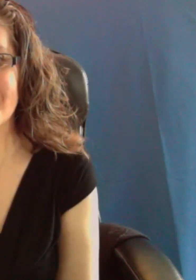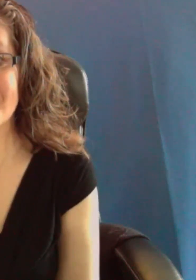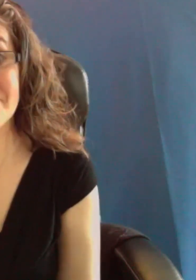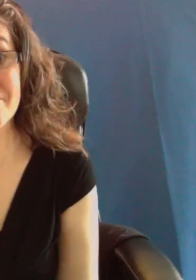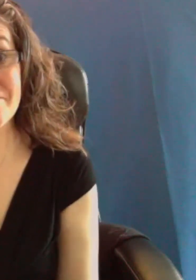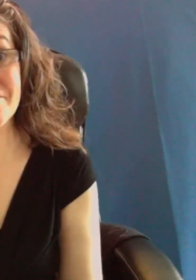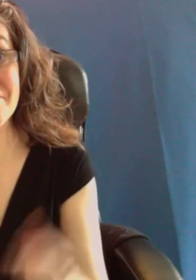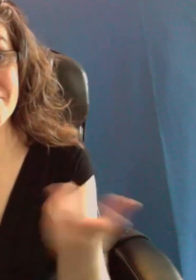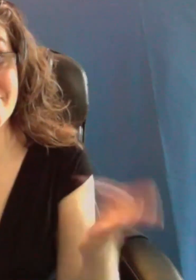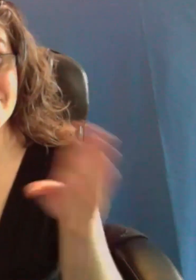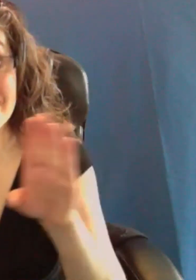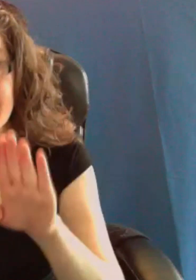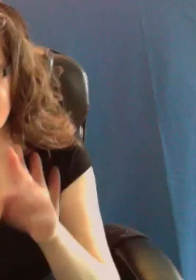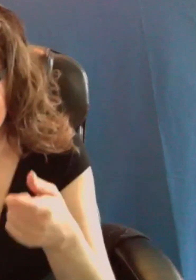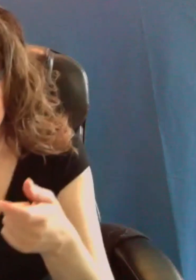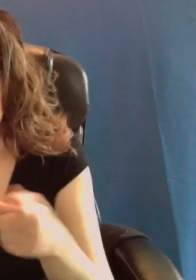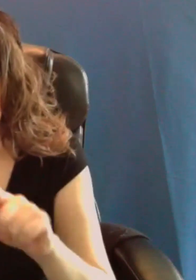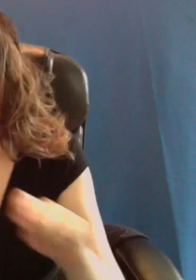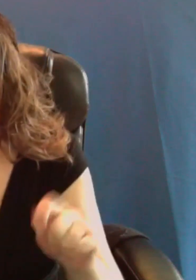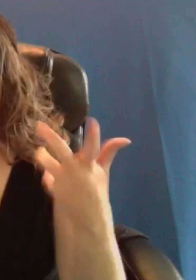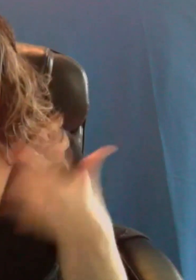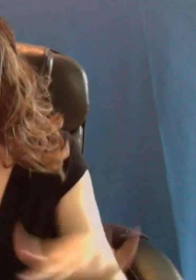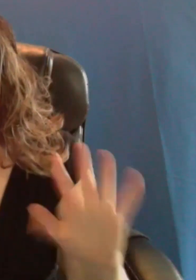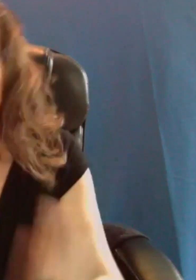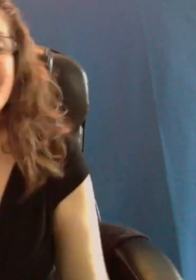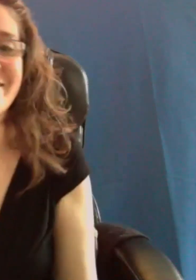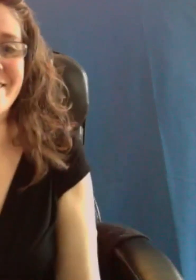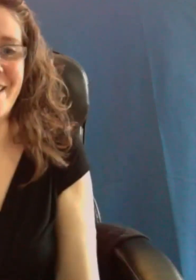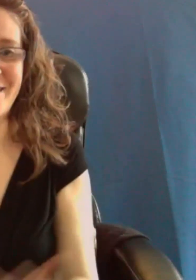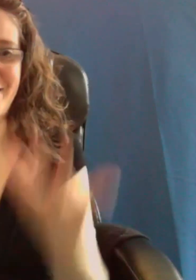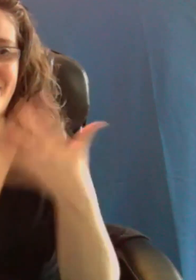correct? NAOMI GOLDBERG: Yes. . I apologize, yes, we are concluding the presentation.